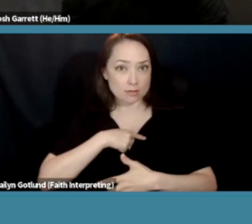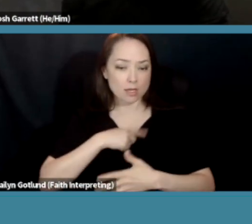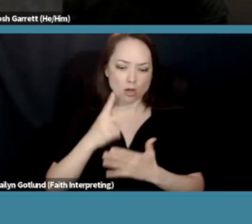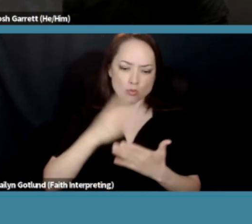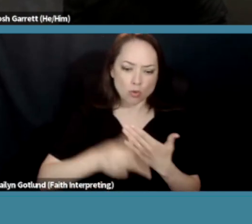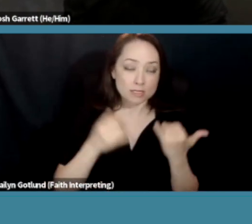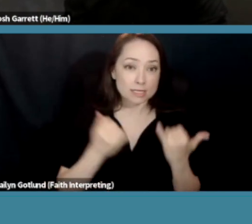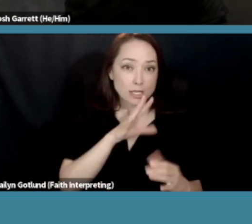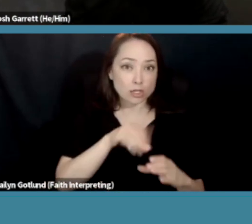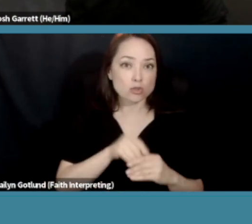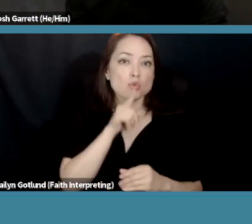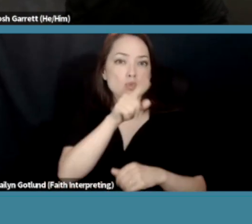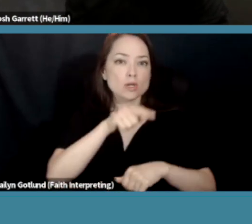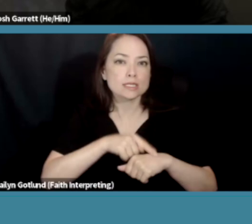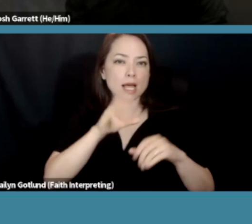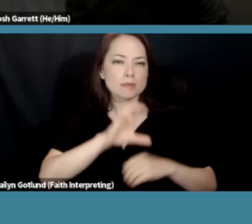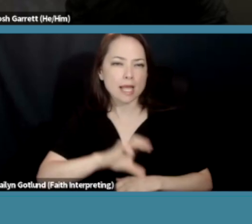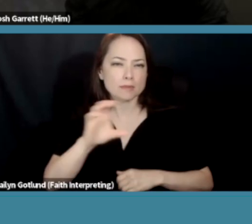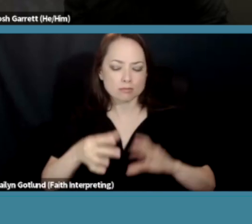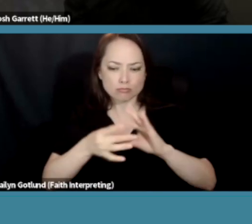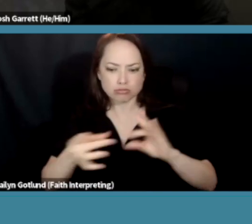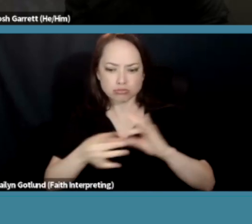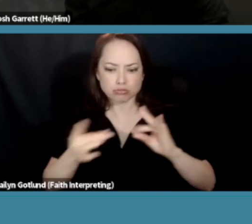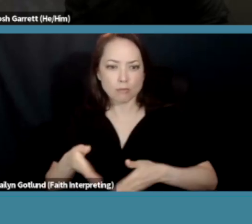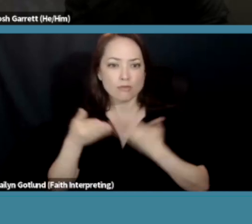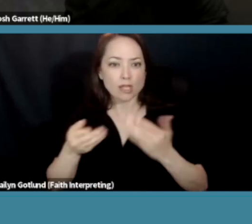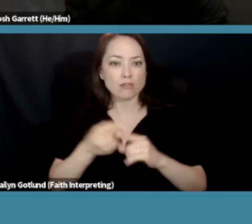includes real-time captioning, which is provided by Efficiency Reporting,